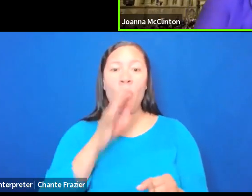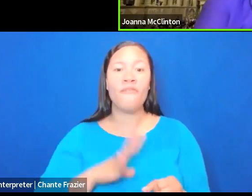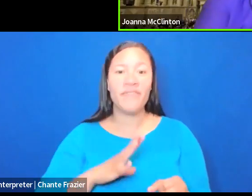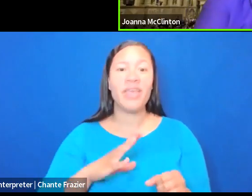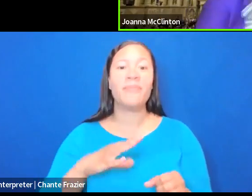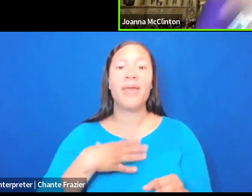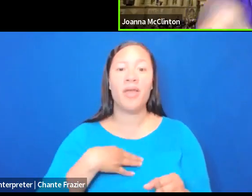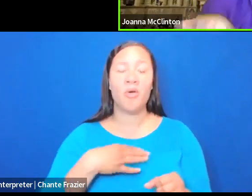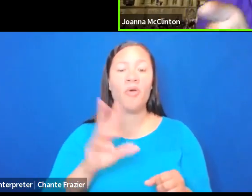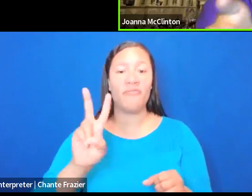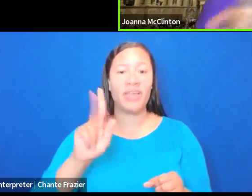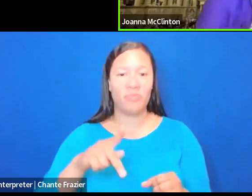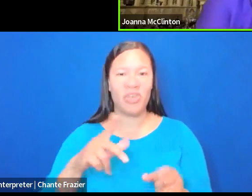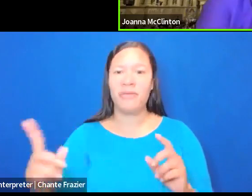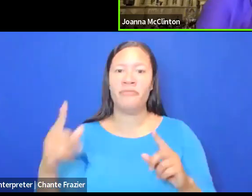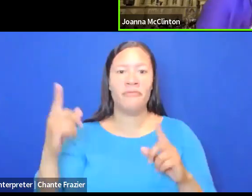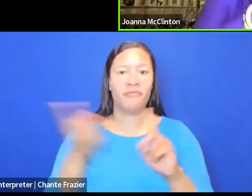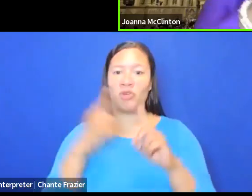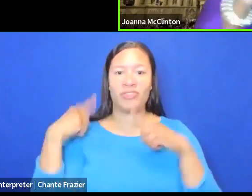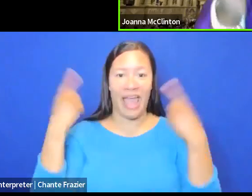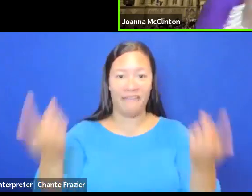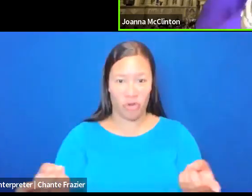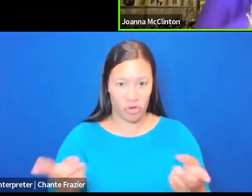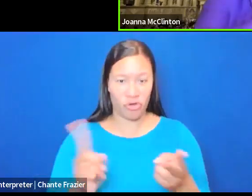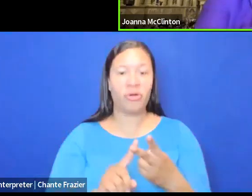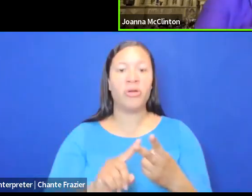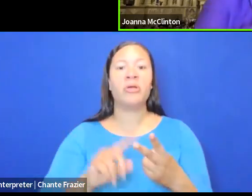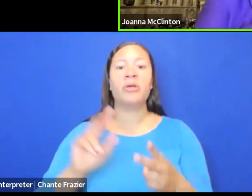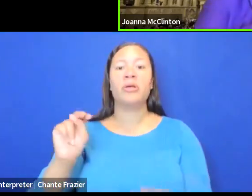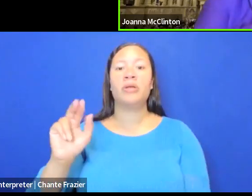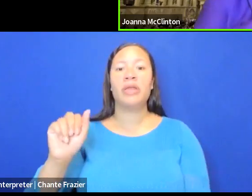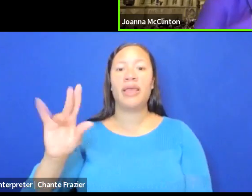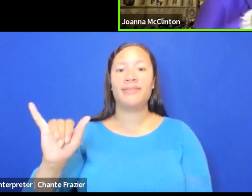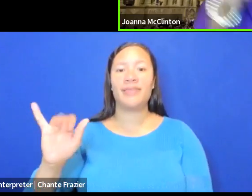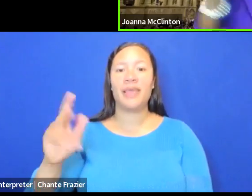but we have so much further to go. When we look at DC at the federal level we know we have